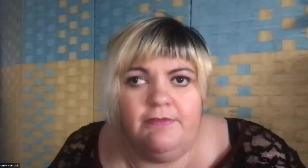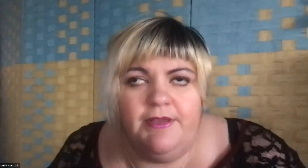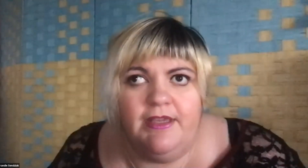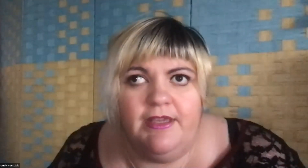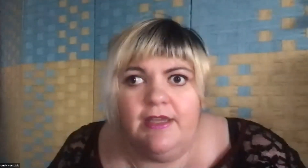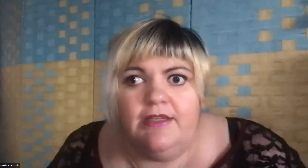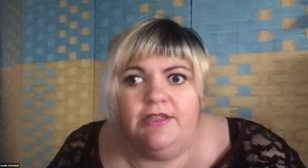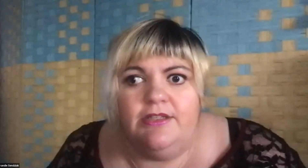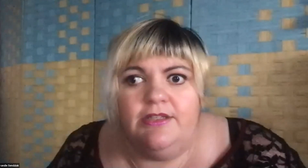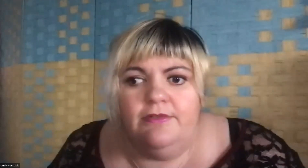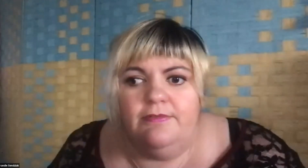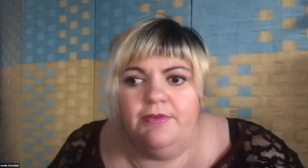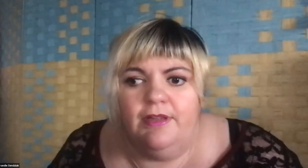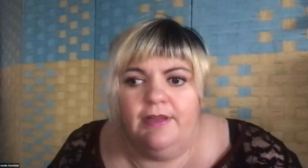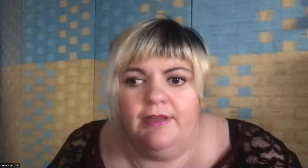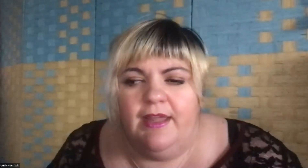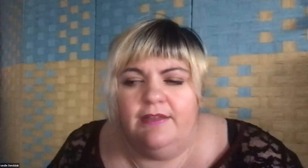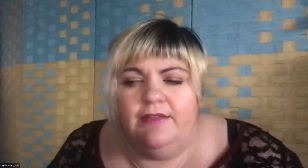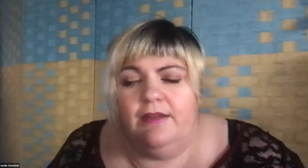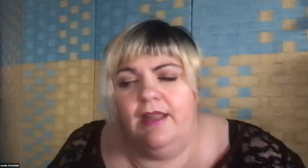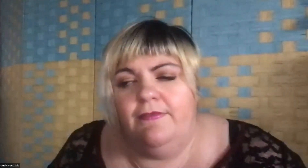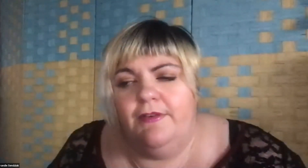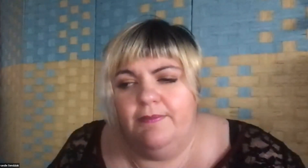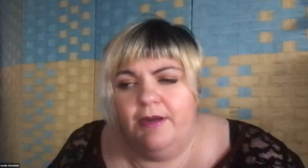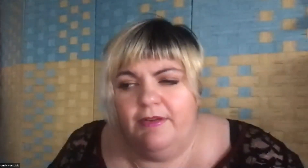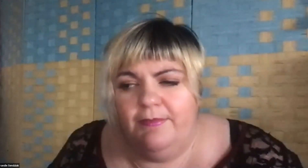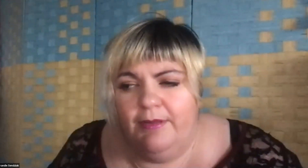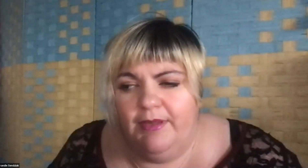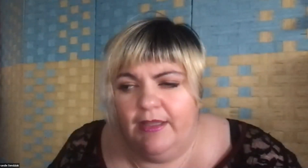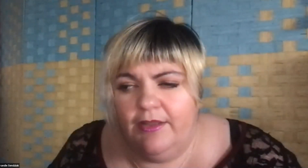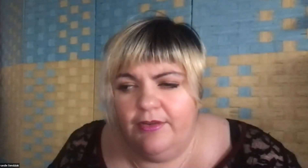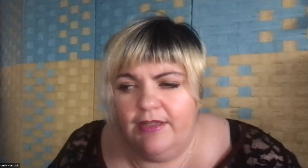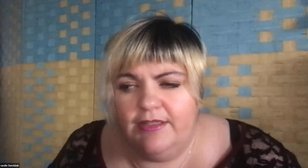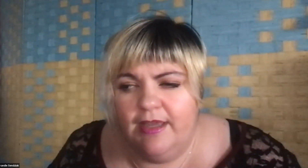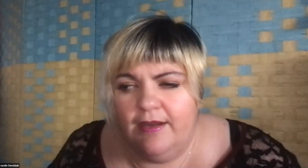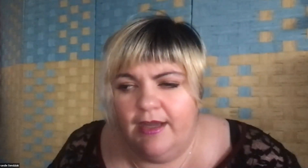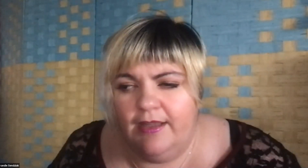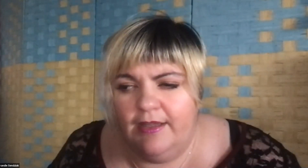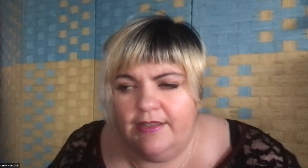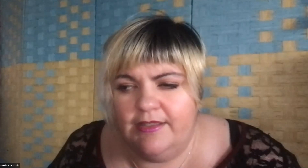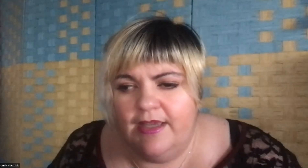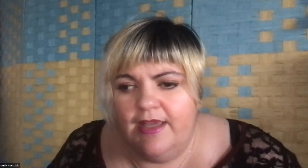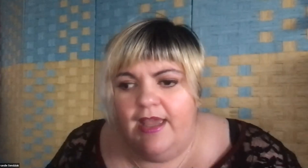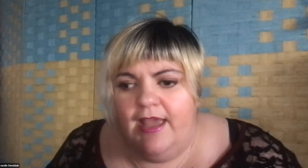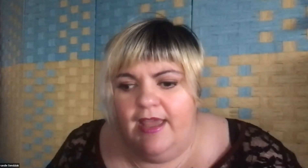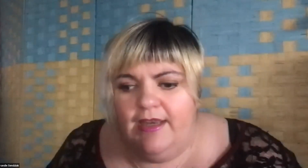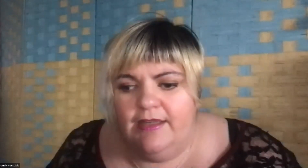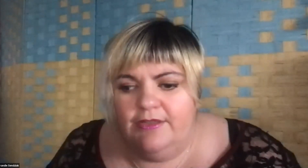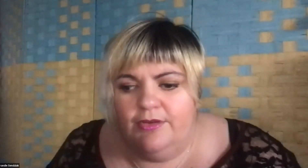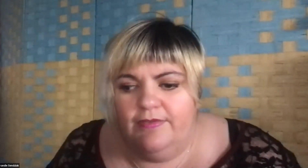policy on your own, I think a good place to start and a good way to review this policy would be to pull up the